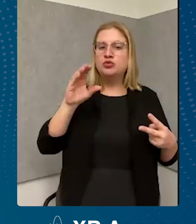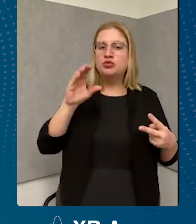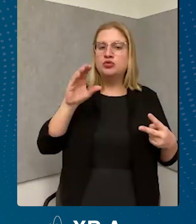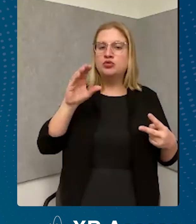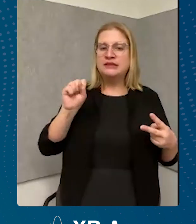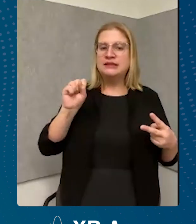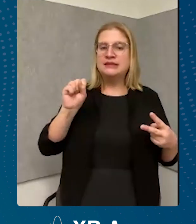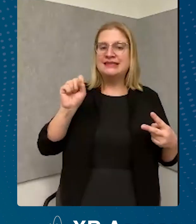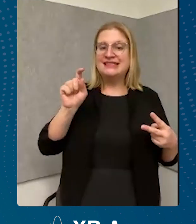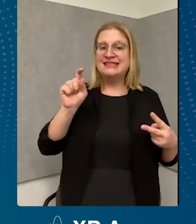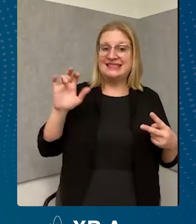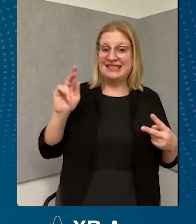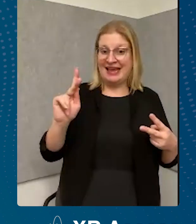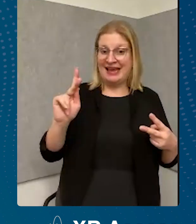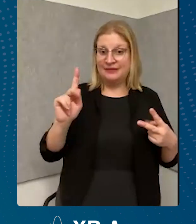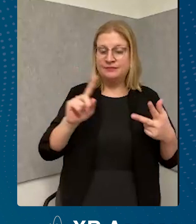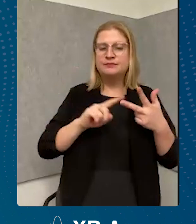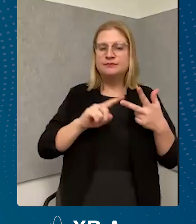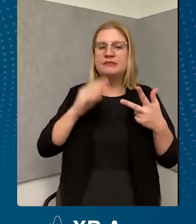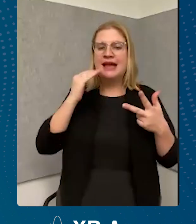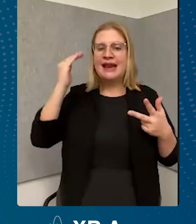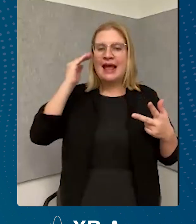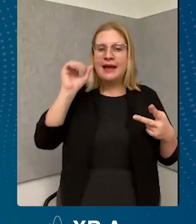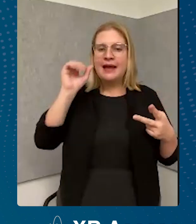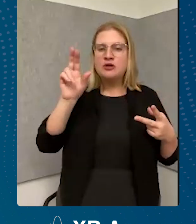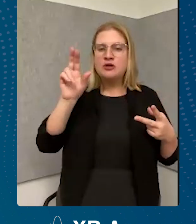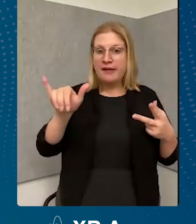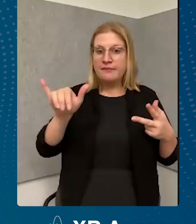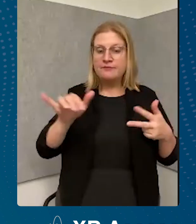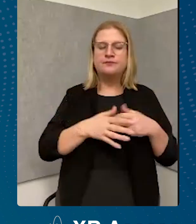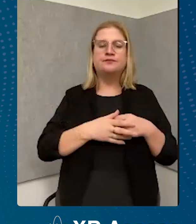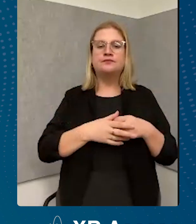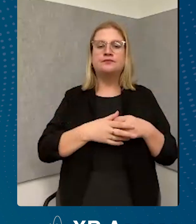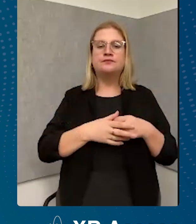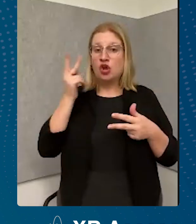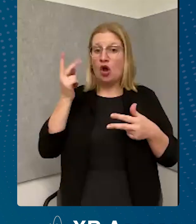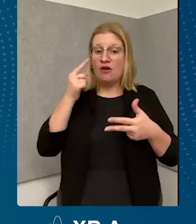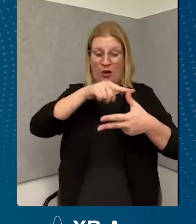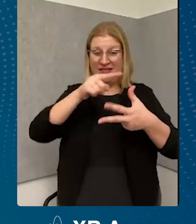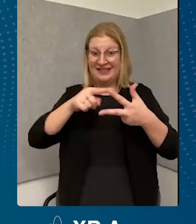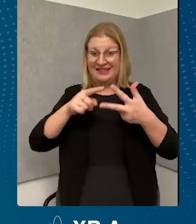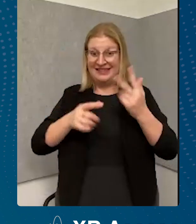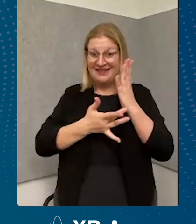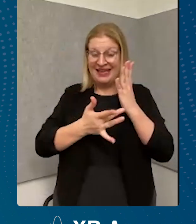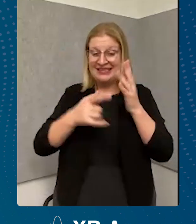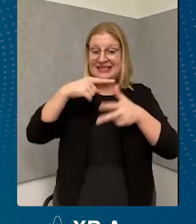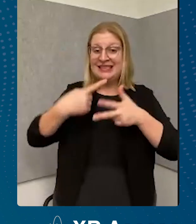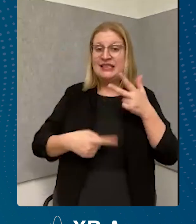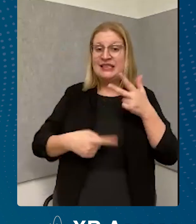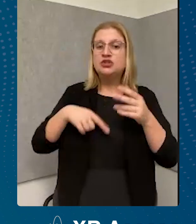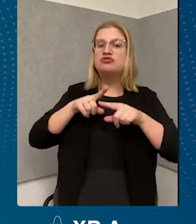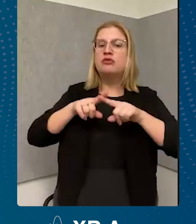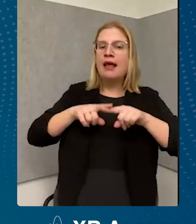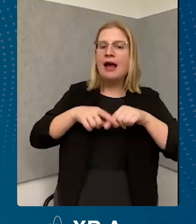What we saw with these devices was that consistently throughout them, they all rely on primarily four buttons